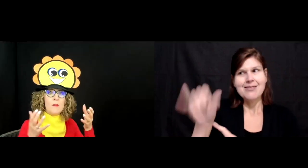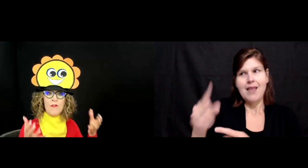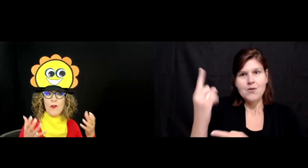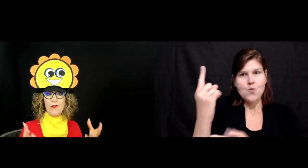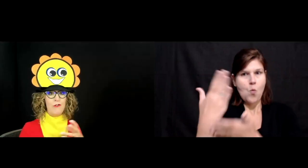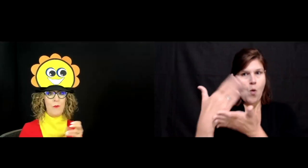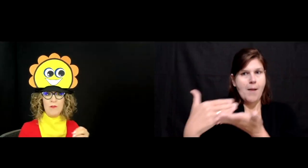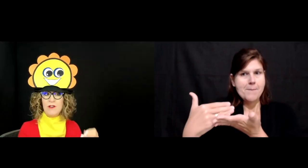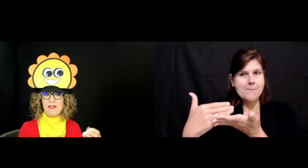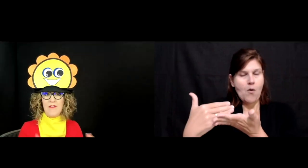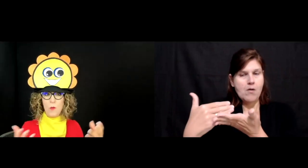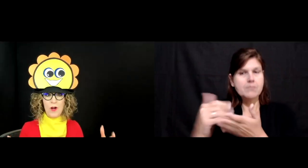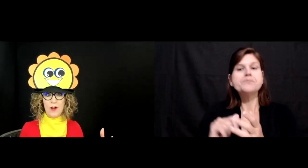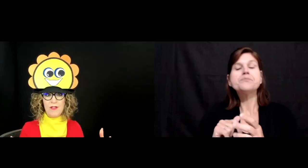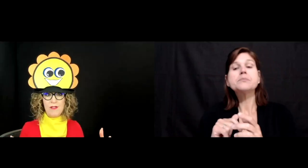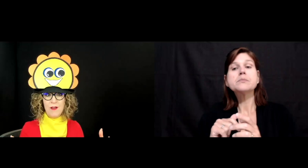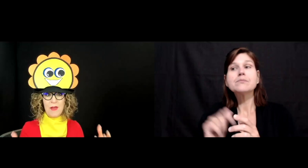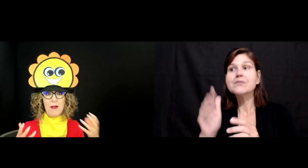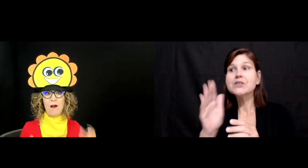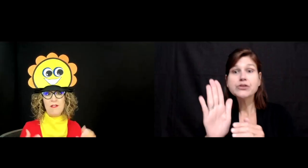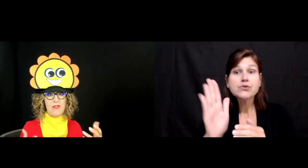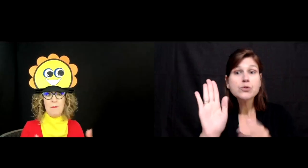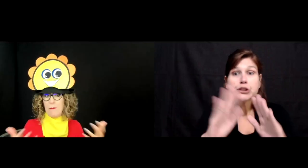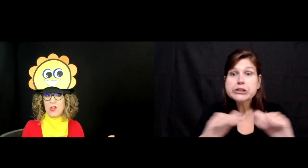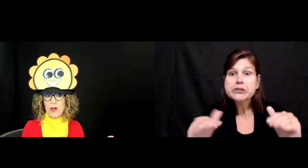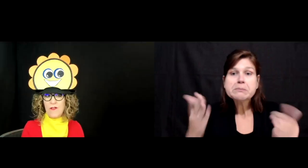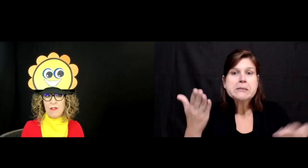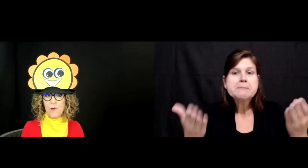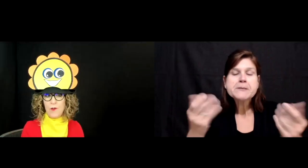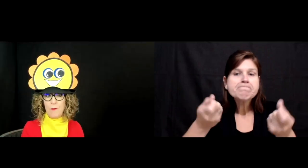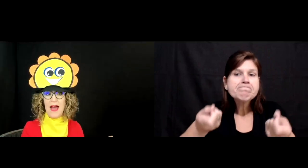Some of your children won't understand the words because it might be too advanced for them.